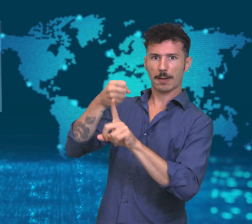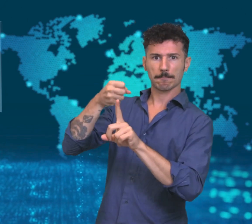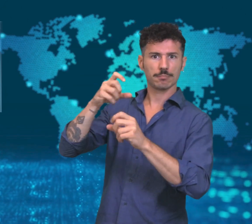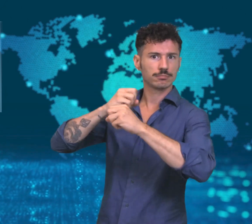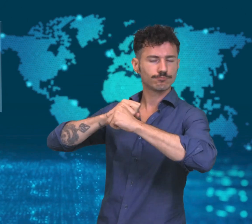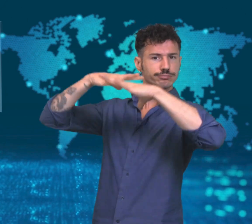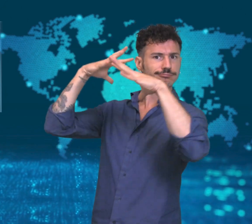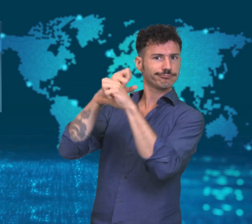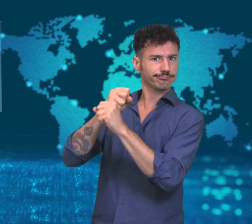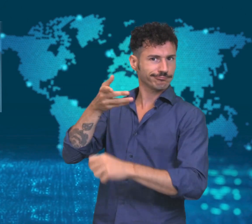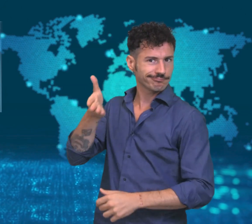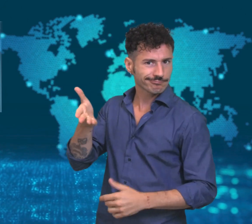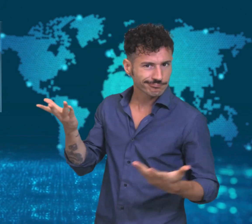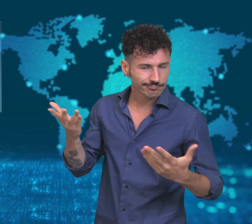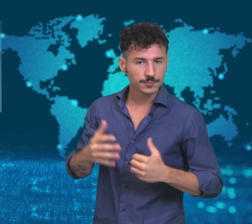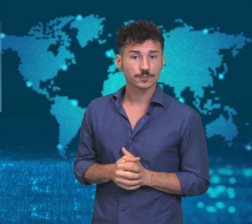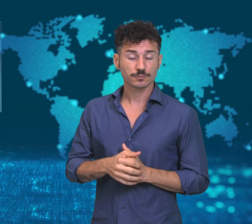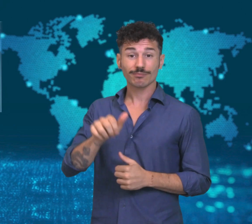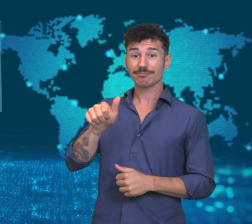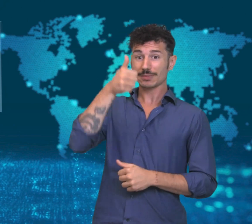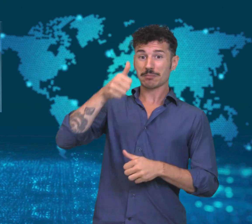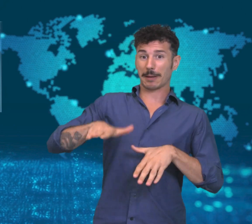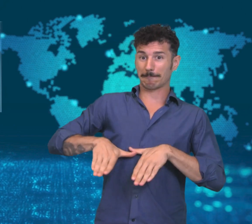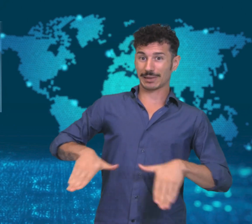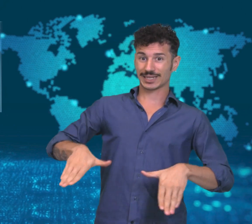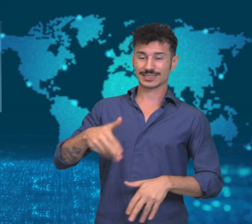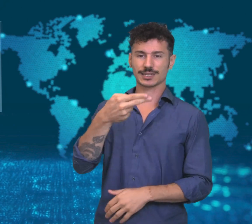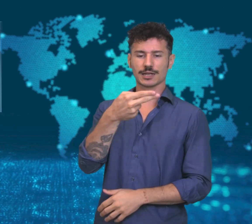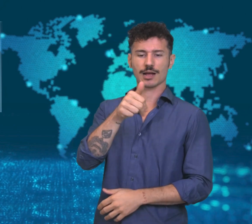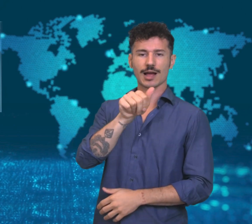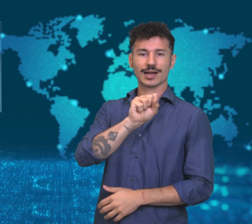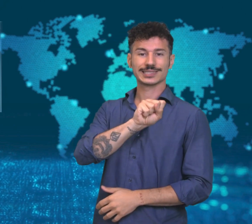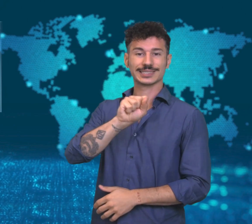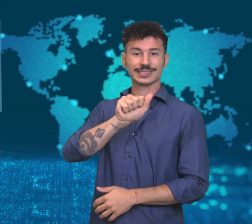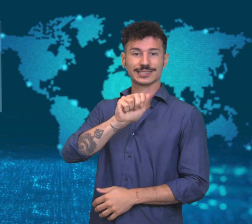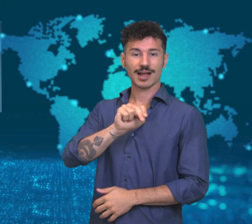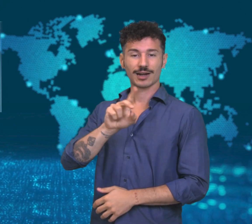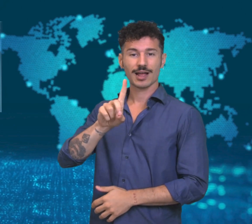that led to last week’s explosion.